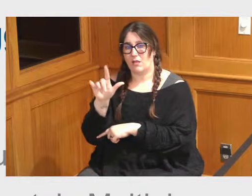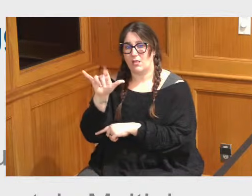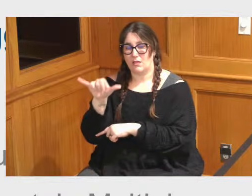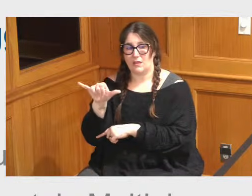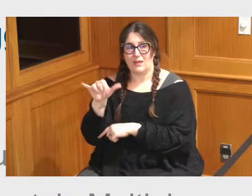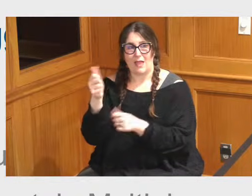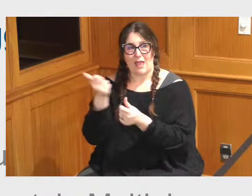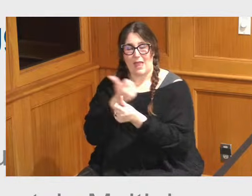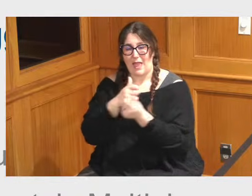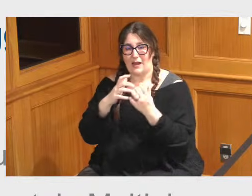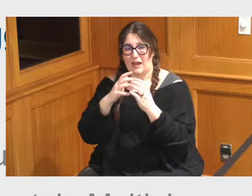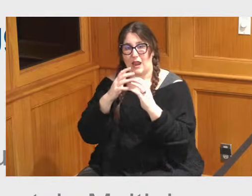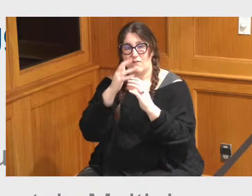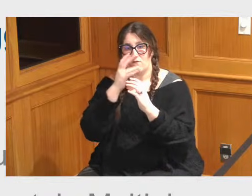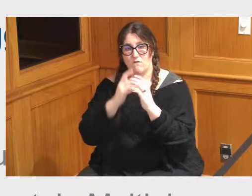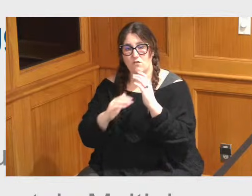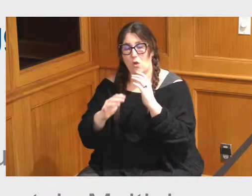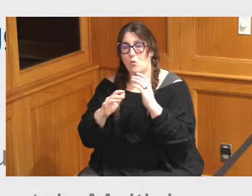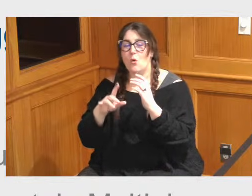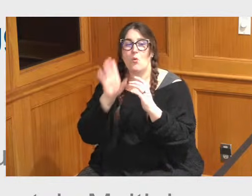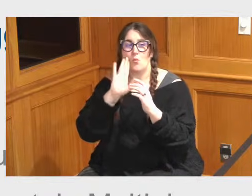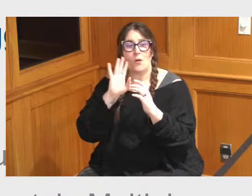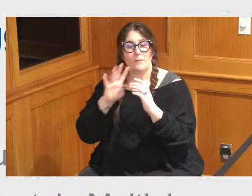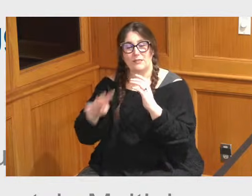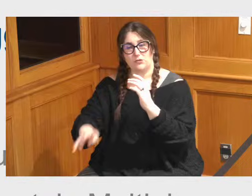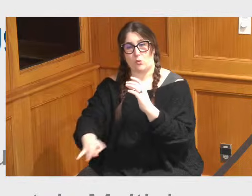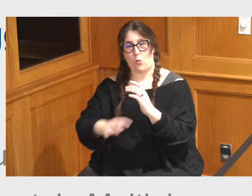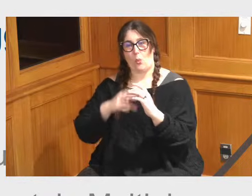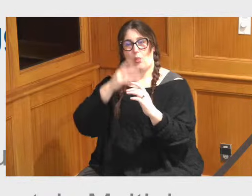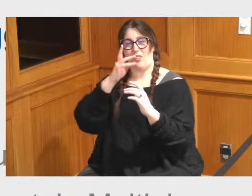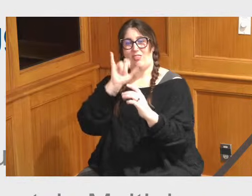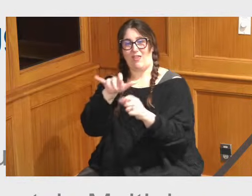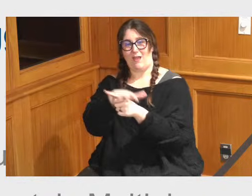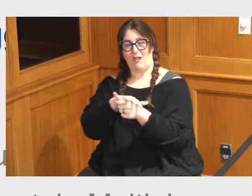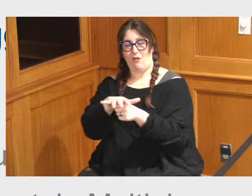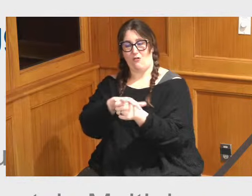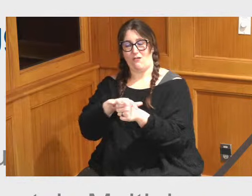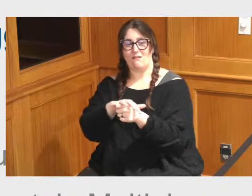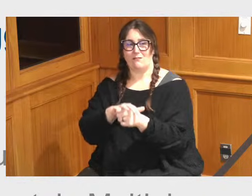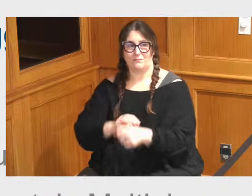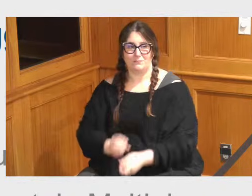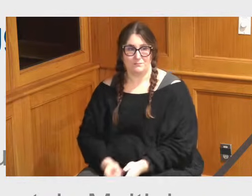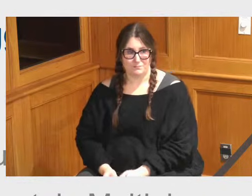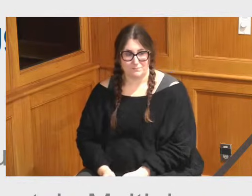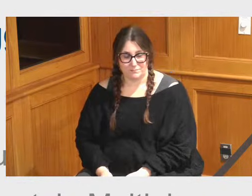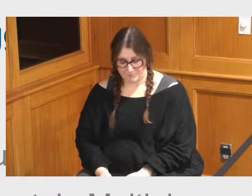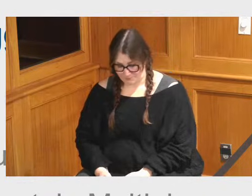allowed upstream of here is going to go right by there. Very important. Let's not lose that. Uh,